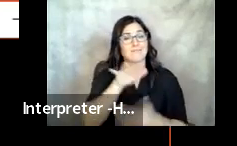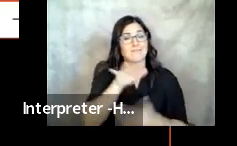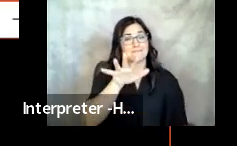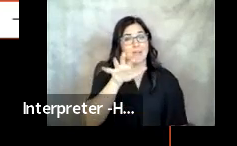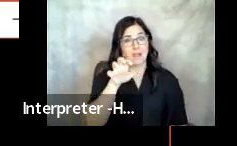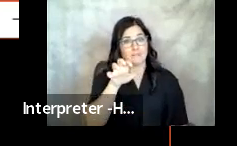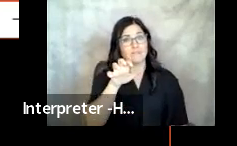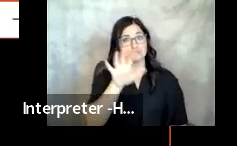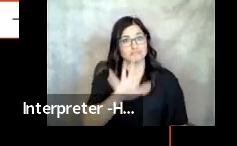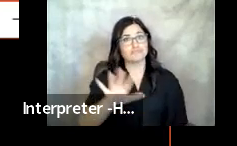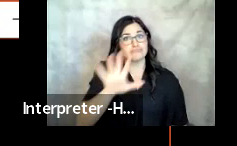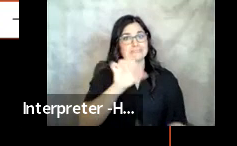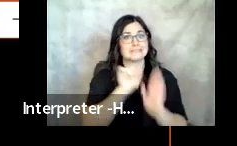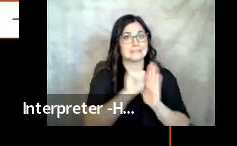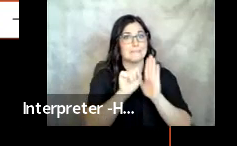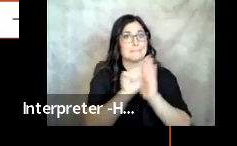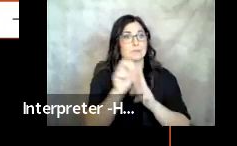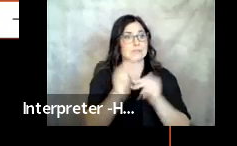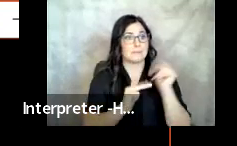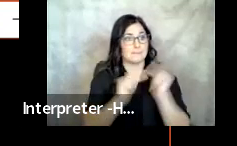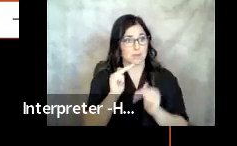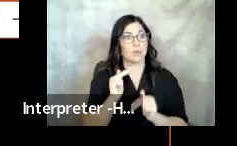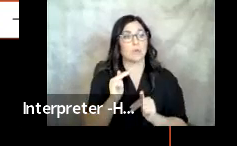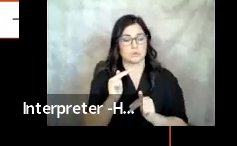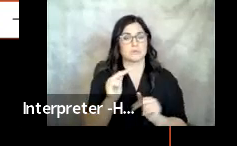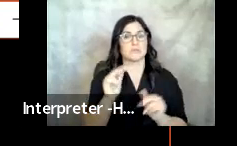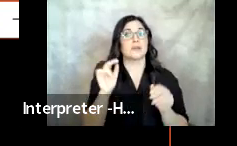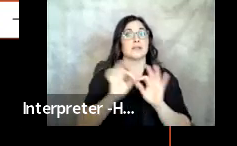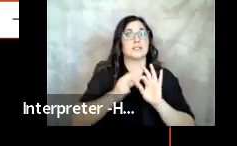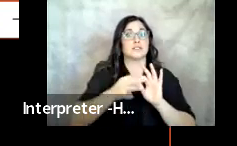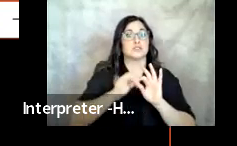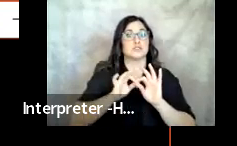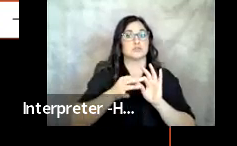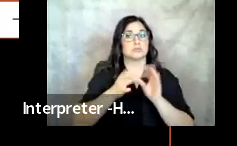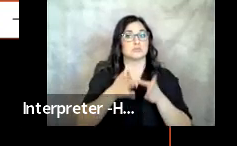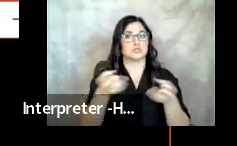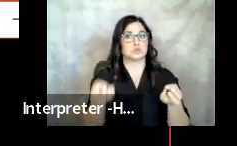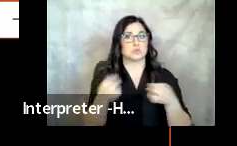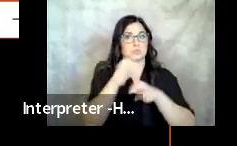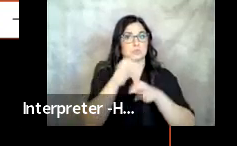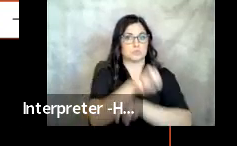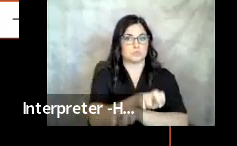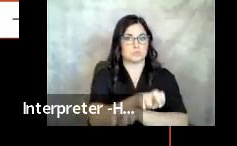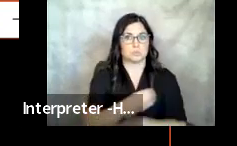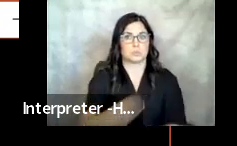Symbols of the Confederacy in public spaces, 15 hundred of these get. Built and you get a sense of.